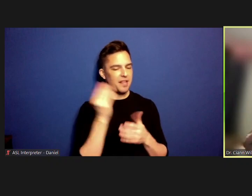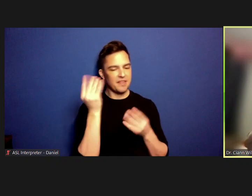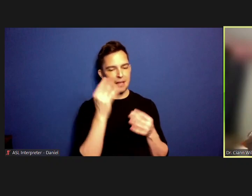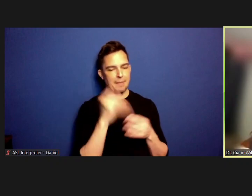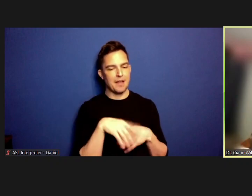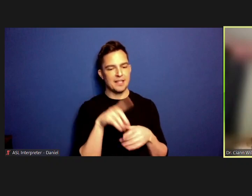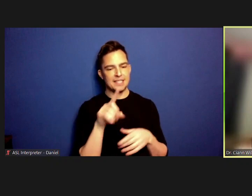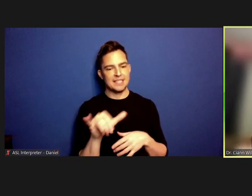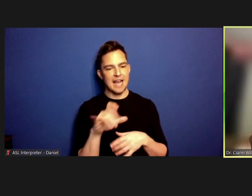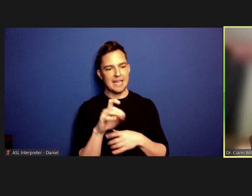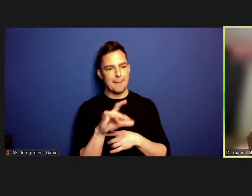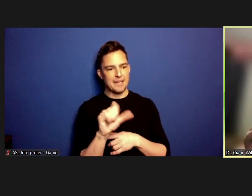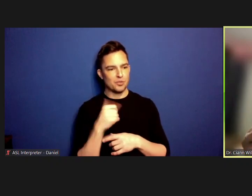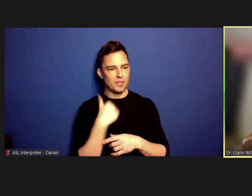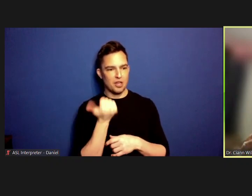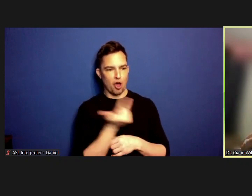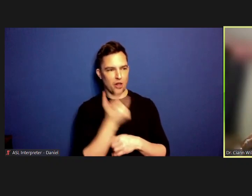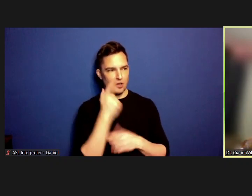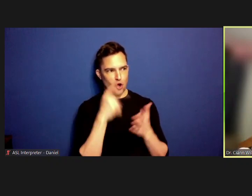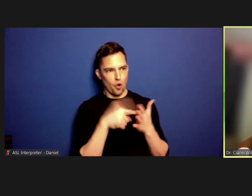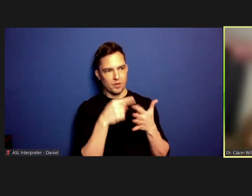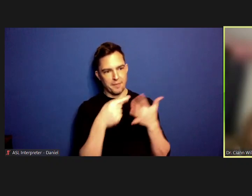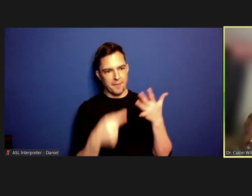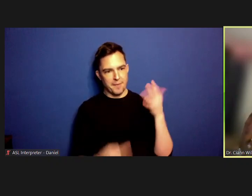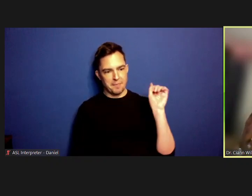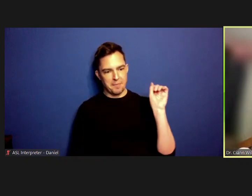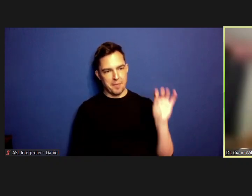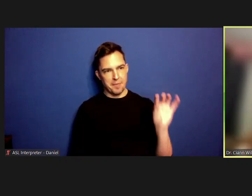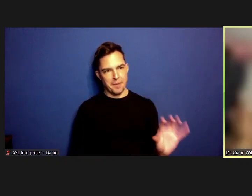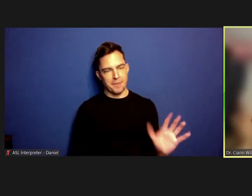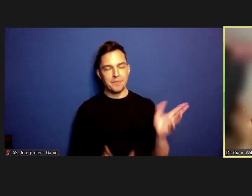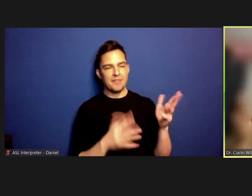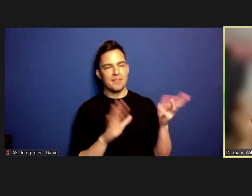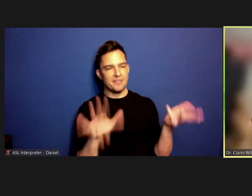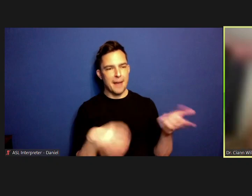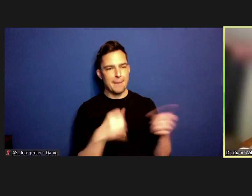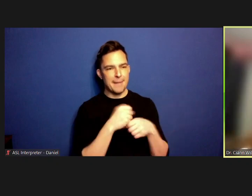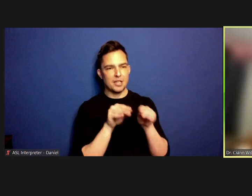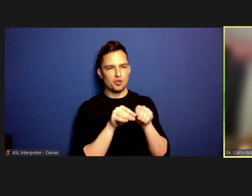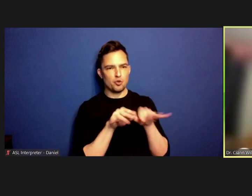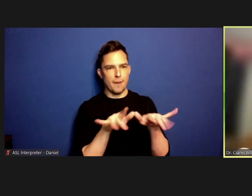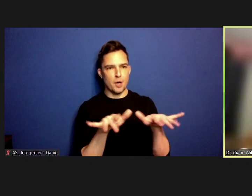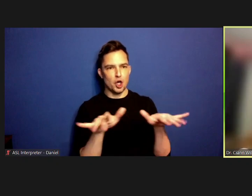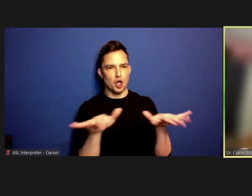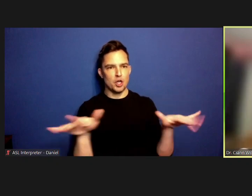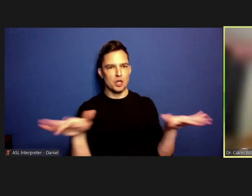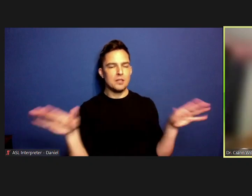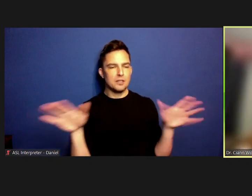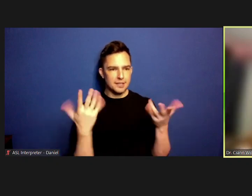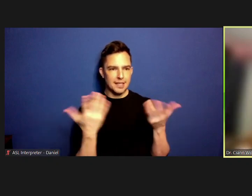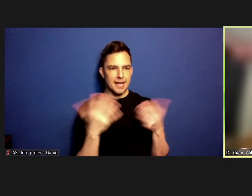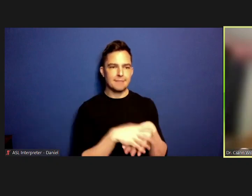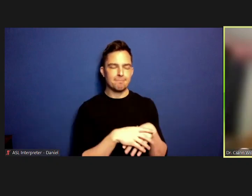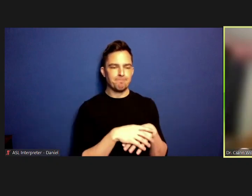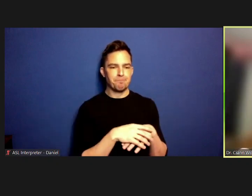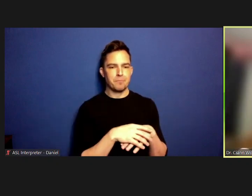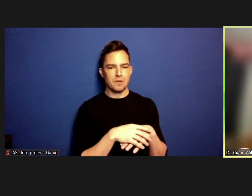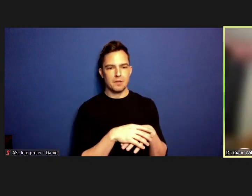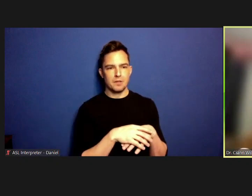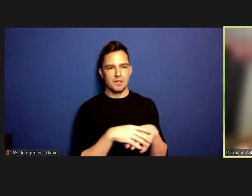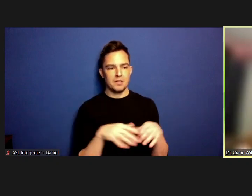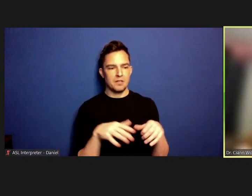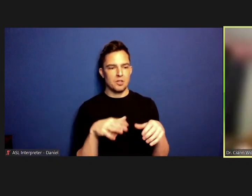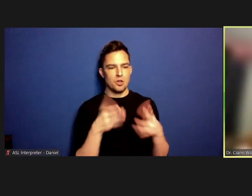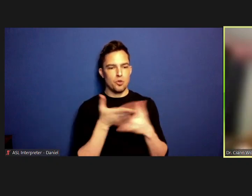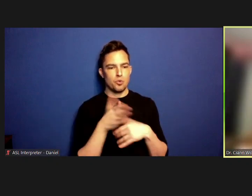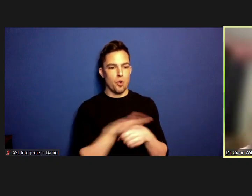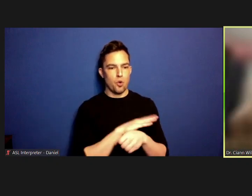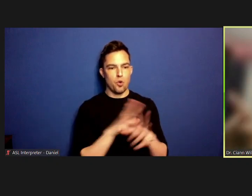sort of noticing. And it created a tremor throughout the conference both then and since